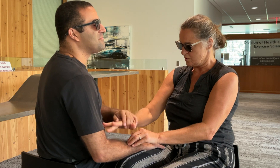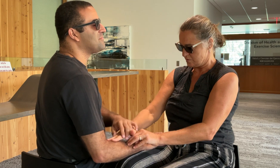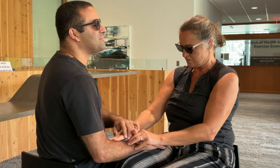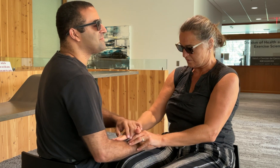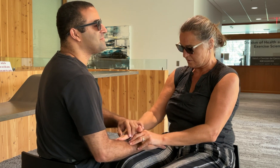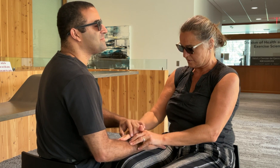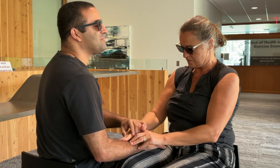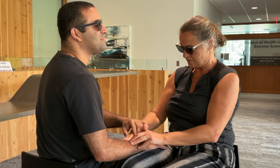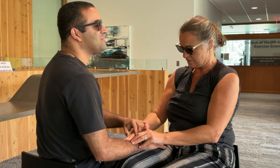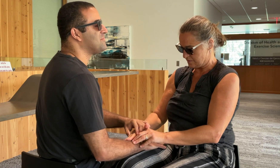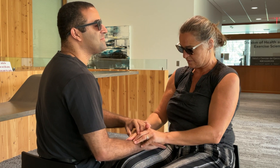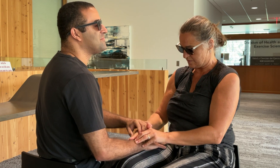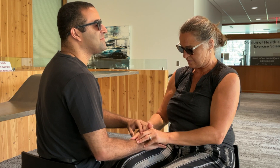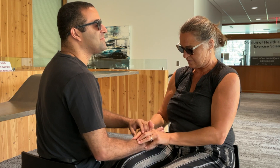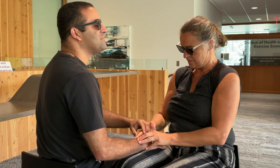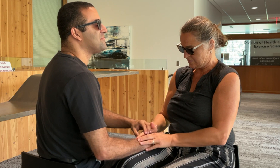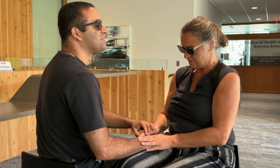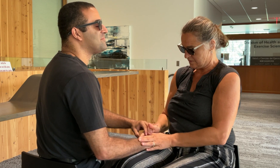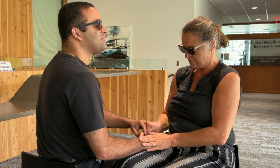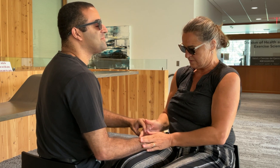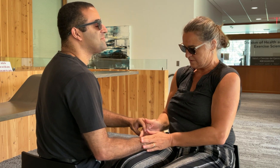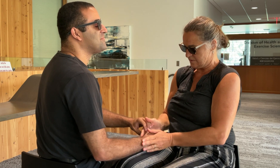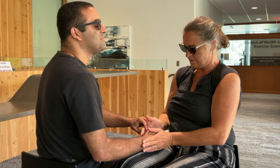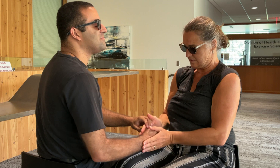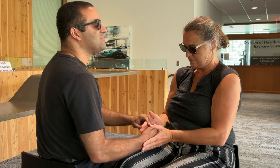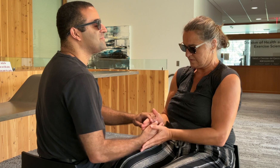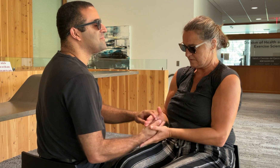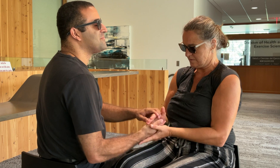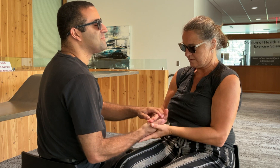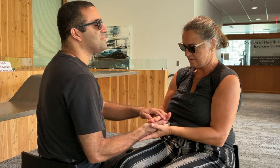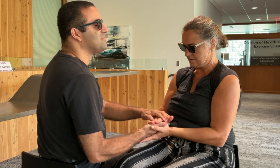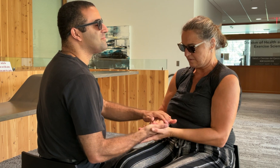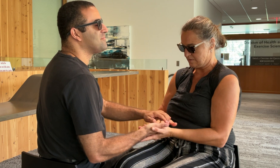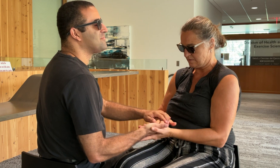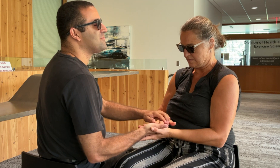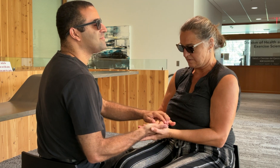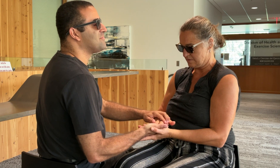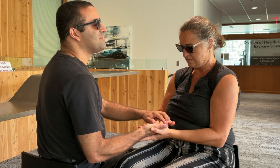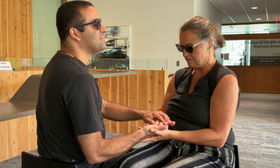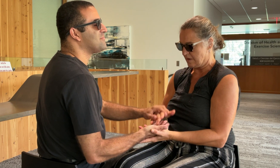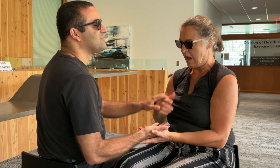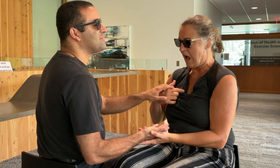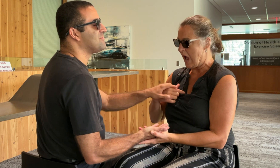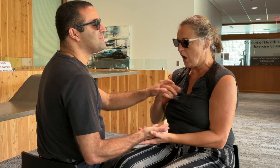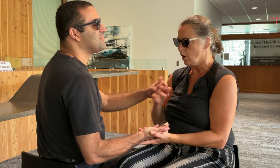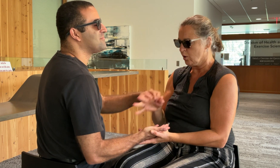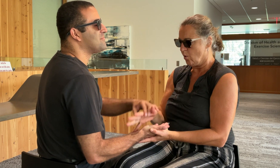I drag my H1 and H3 to the palm of H2, which shows I'm ready to describe the object just mentioned.